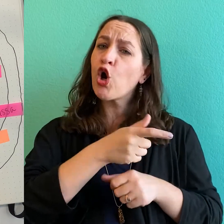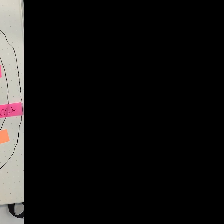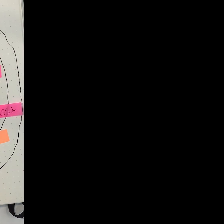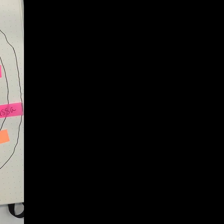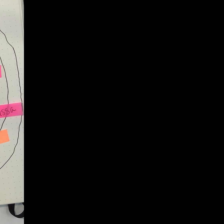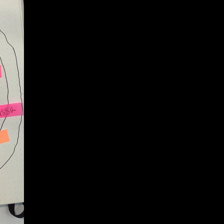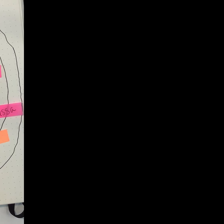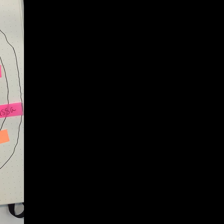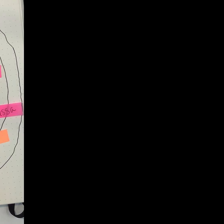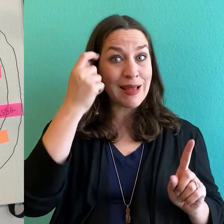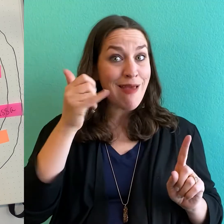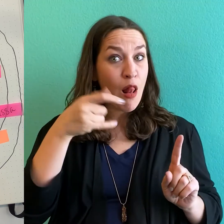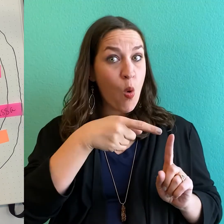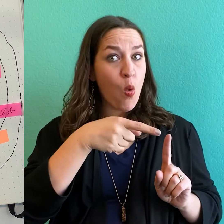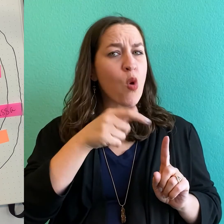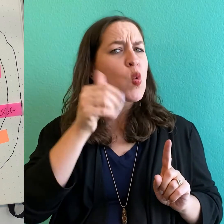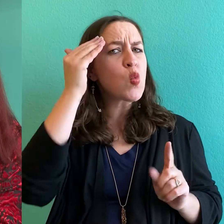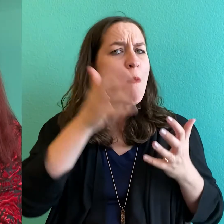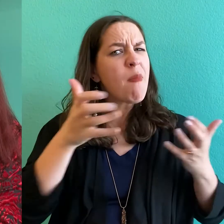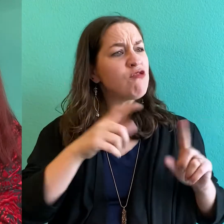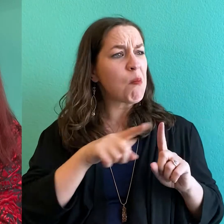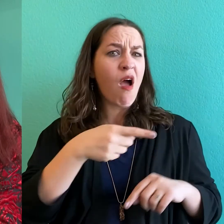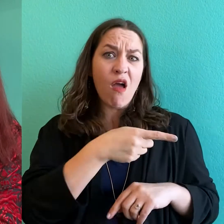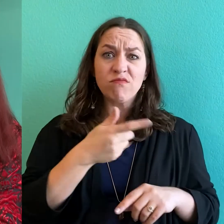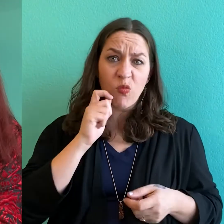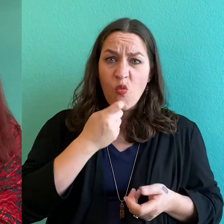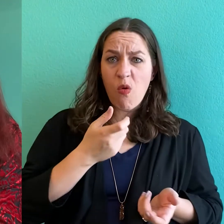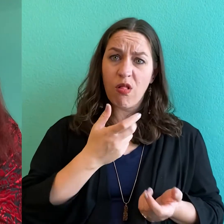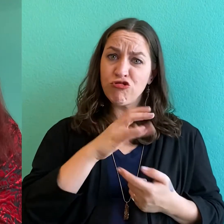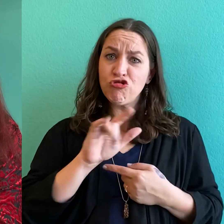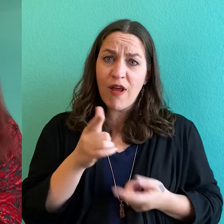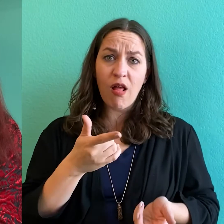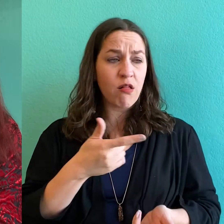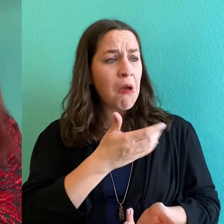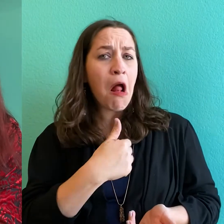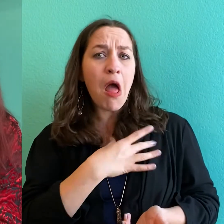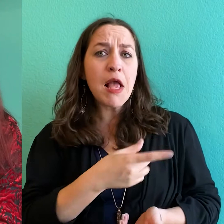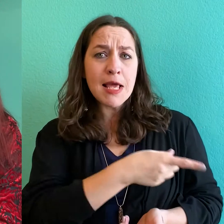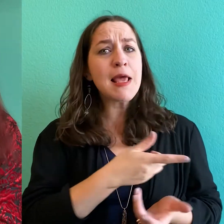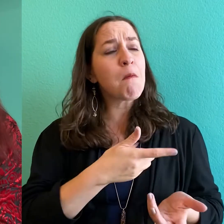And then Mario. Let's say Mario, that didn't work that I spend some time with. He's an acquaintance because he's yellow, but he's pretty chill